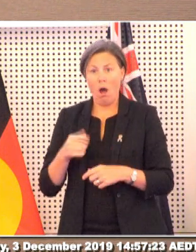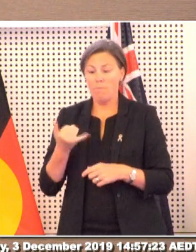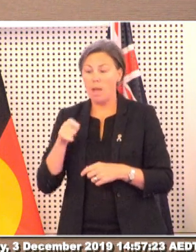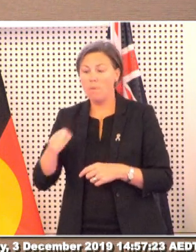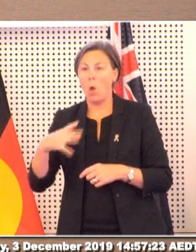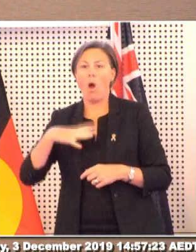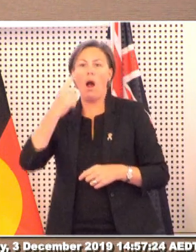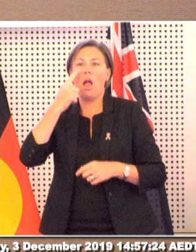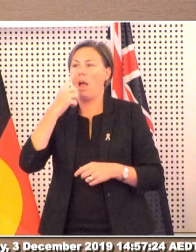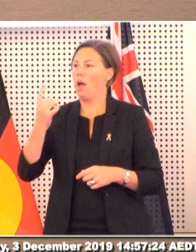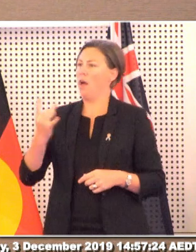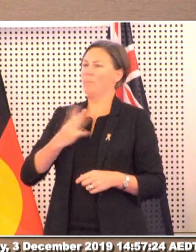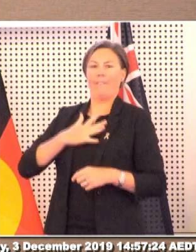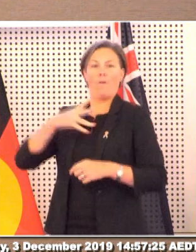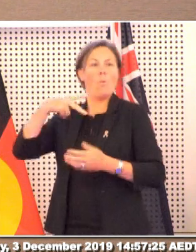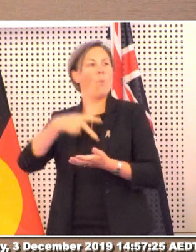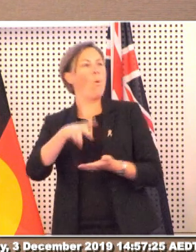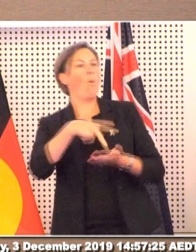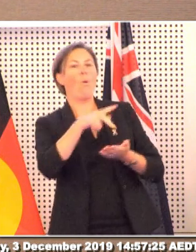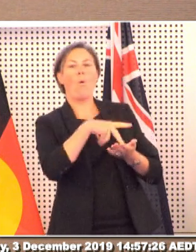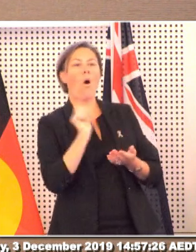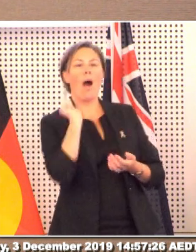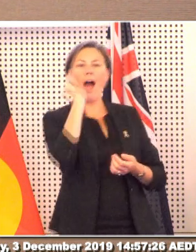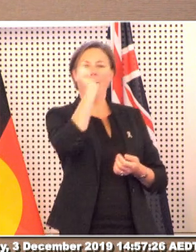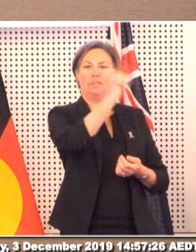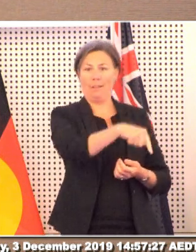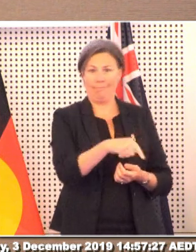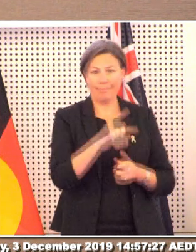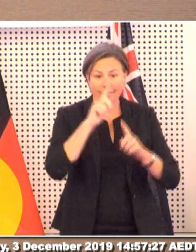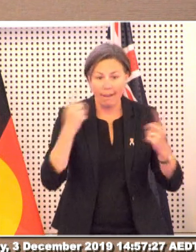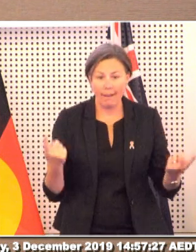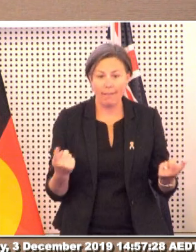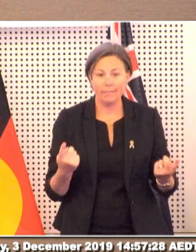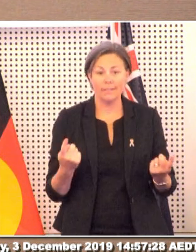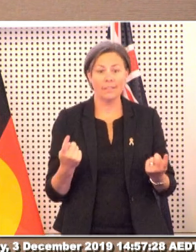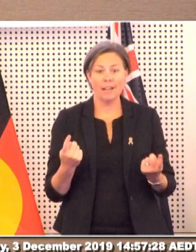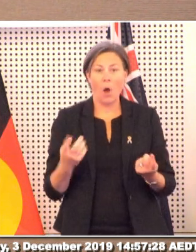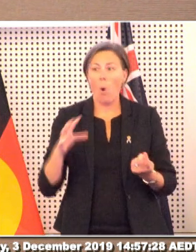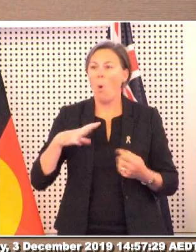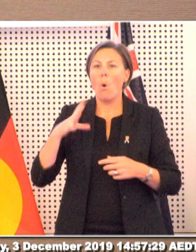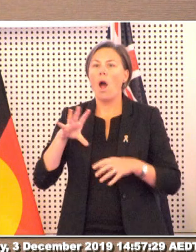So it’s this removal of your capacity to actually leave unsupervised that makes them